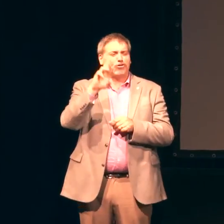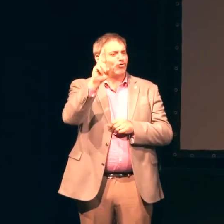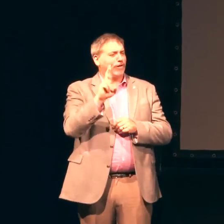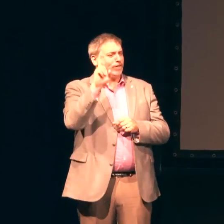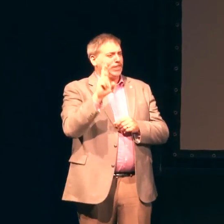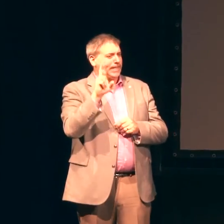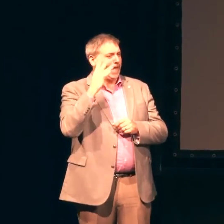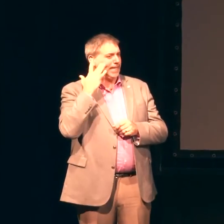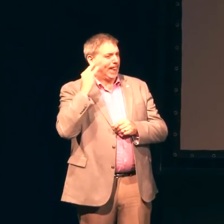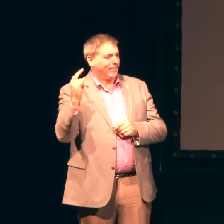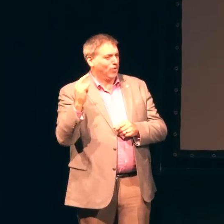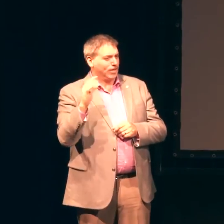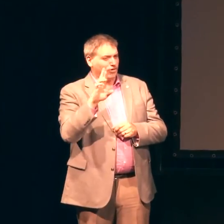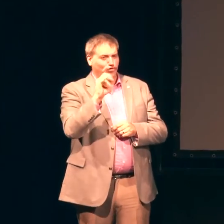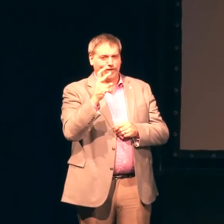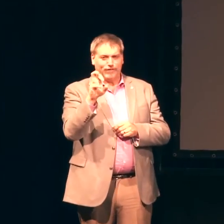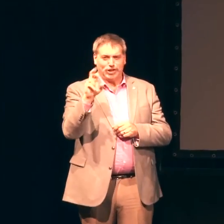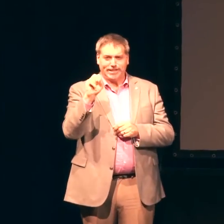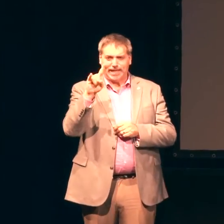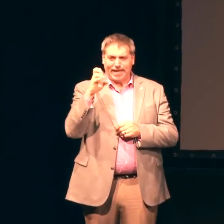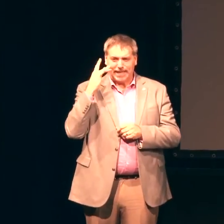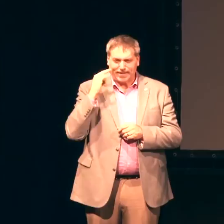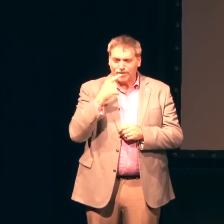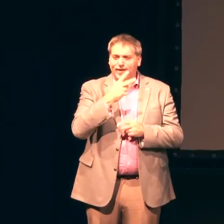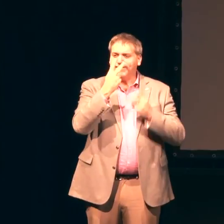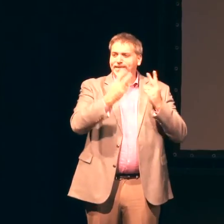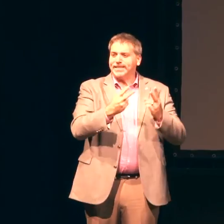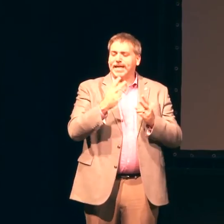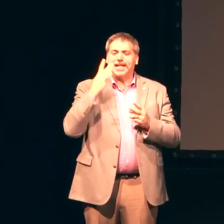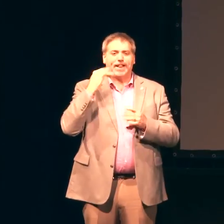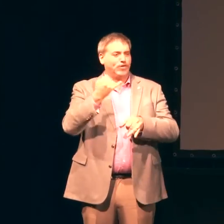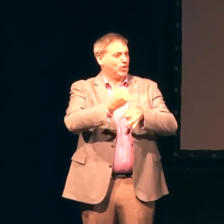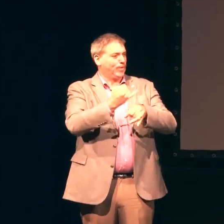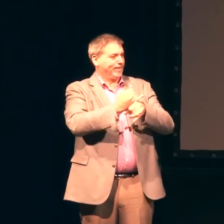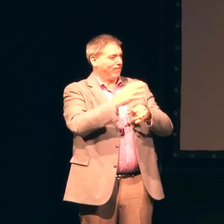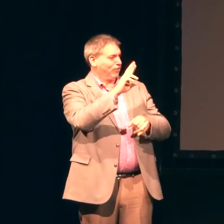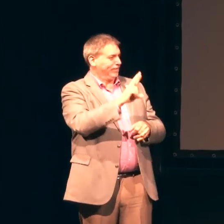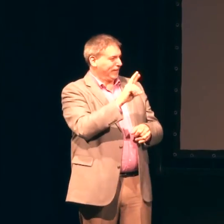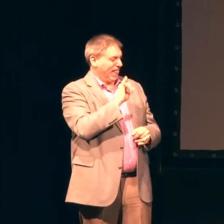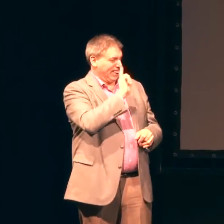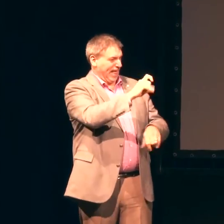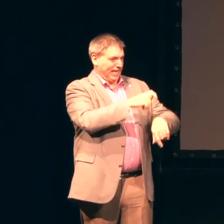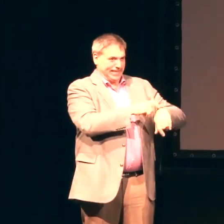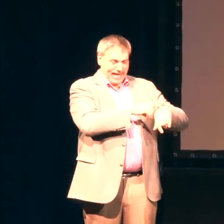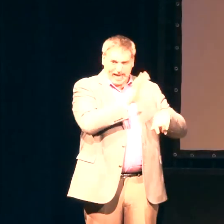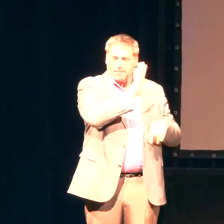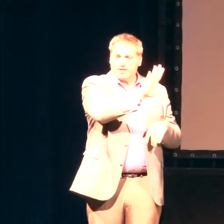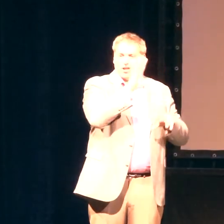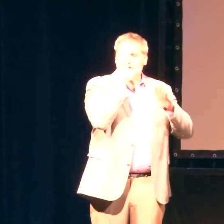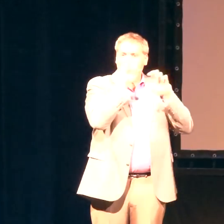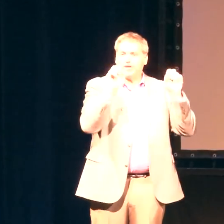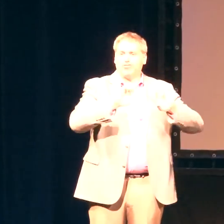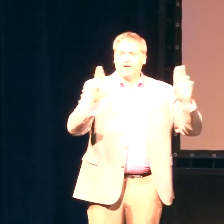An example. I was in riverside California visiting the California School for the Deaf in riverside at